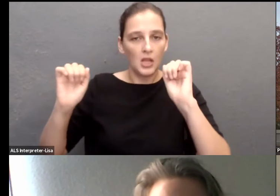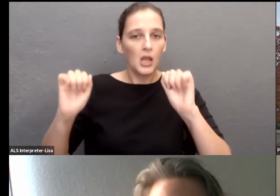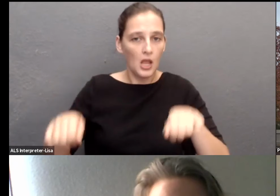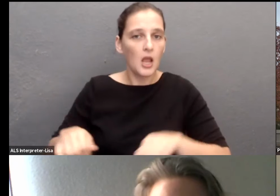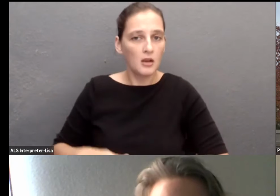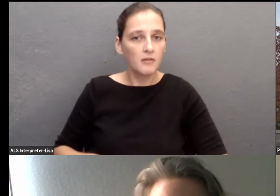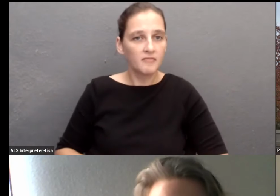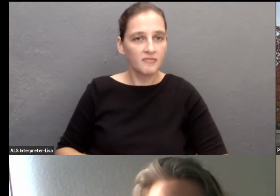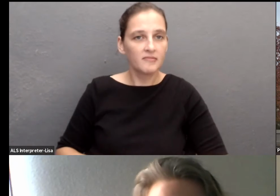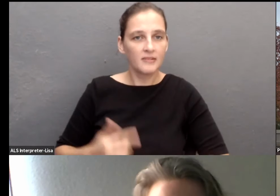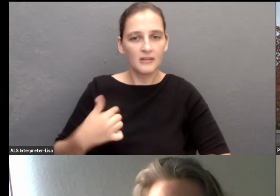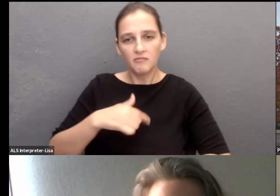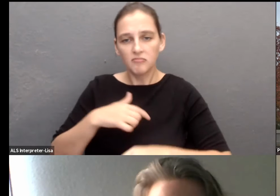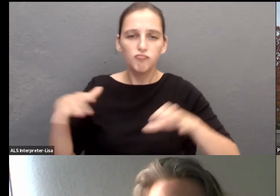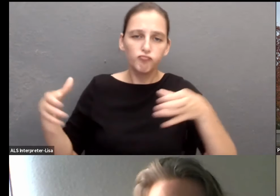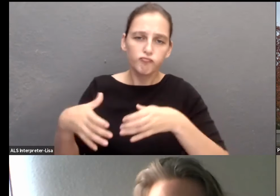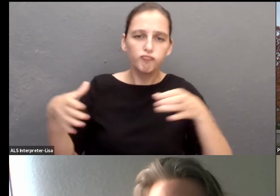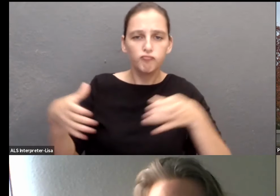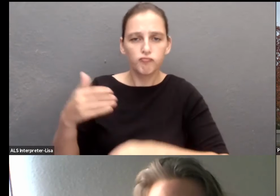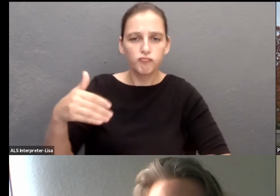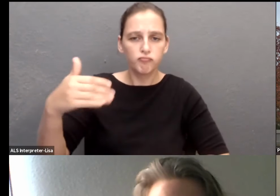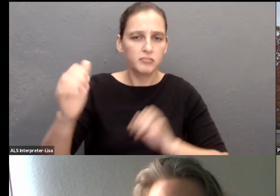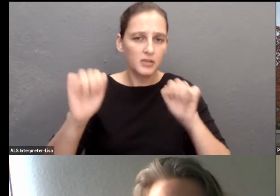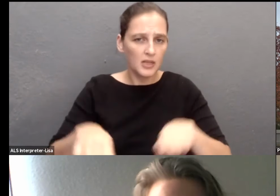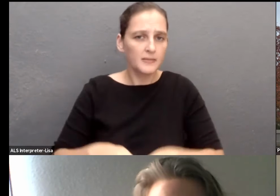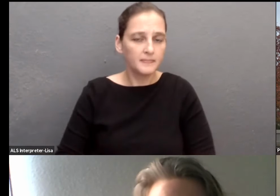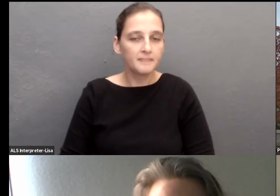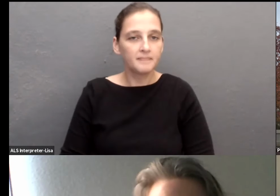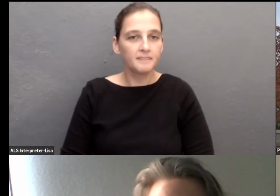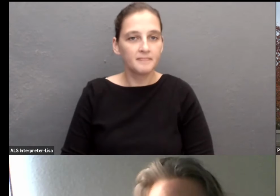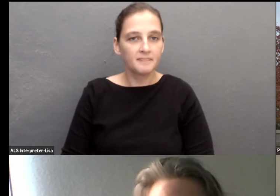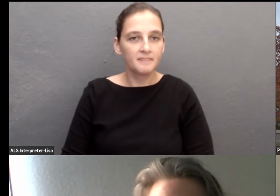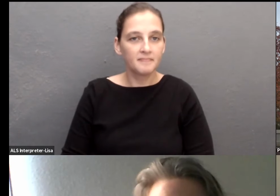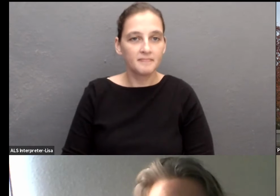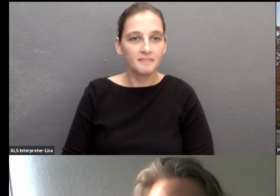get togethers on a regular basis. Peggy Holtz: Hi, I'm sorry go ahead.